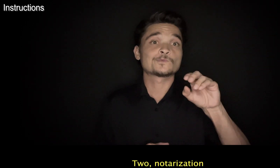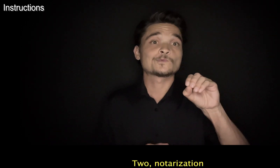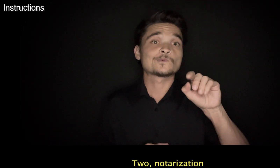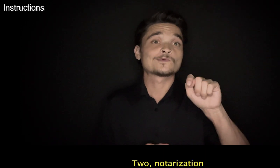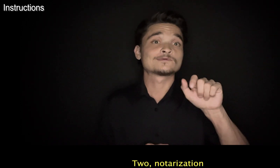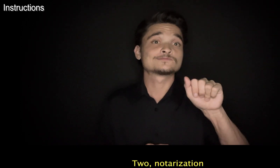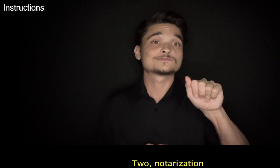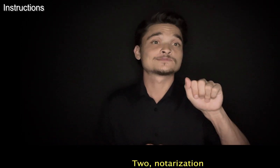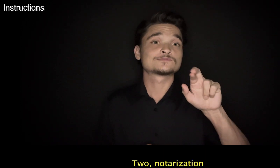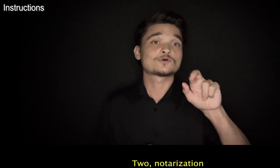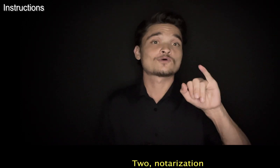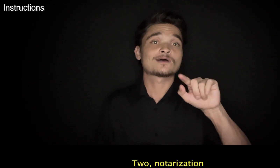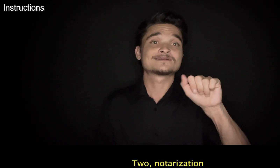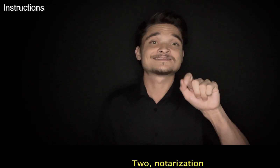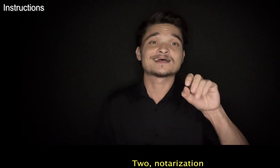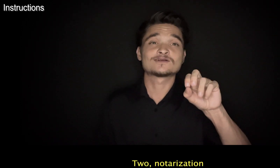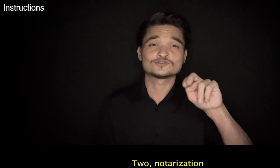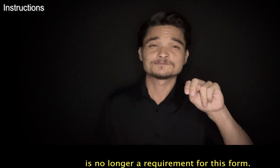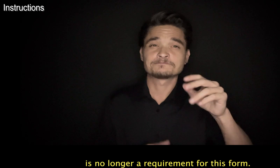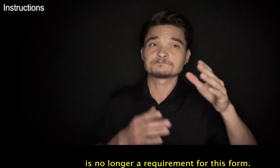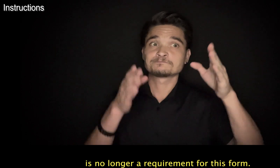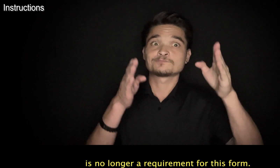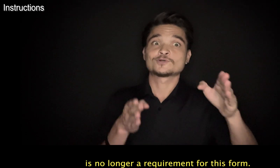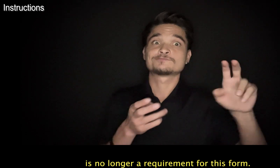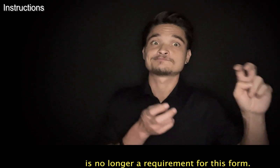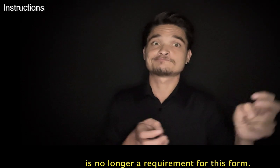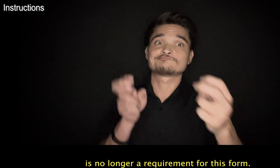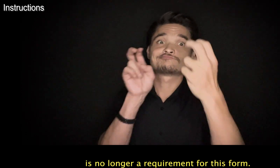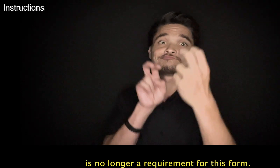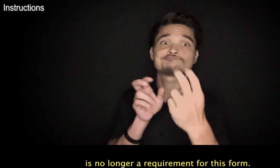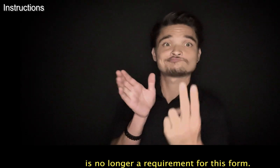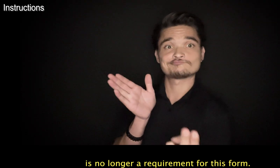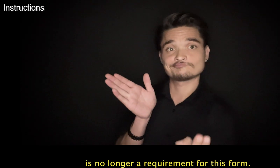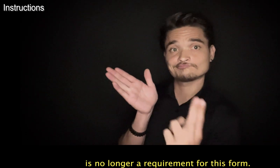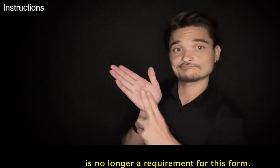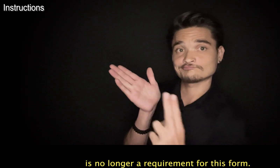Two, notarization is no longer a requirement for this form.